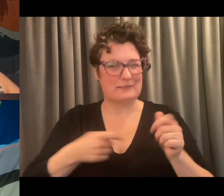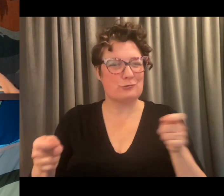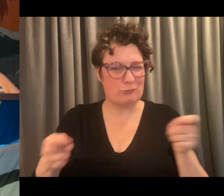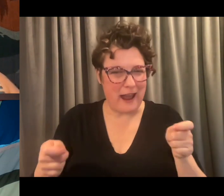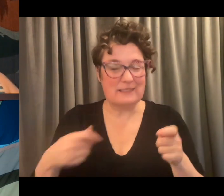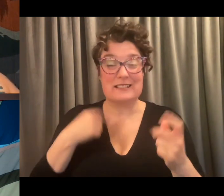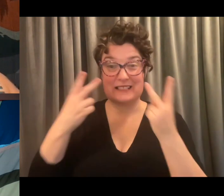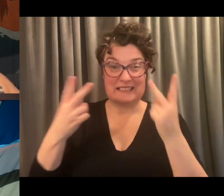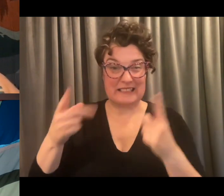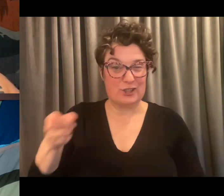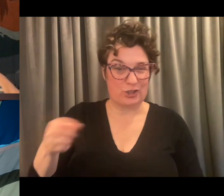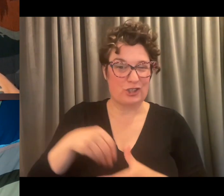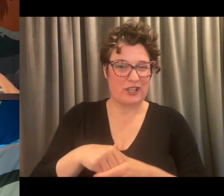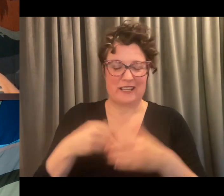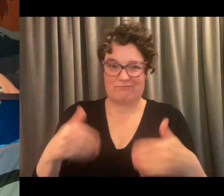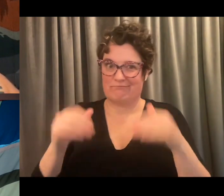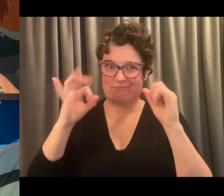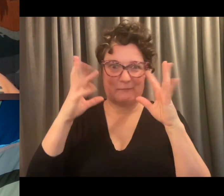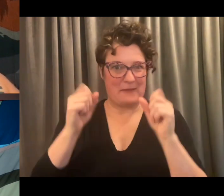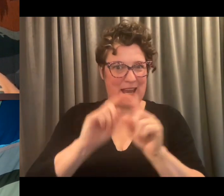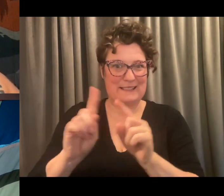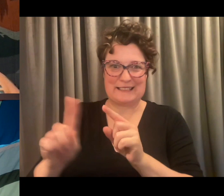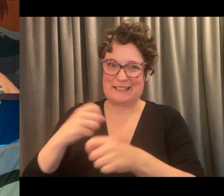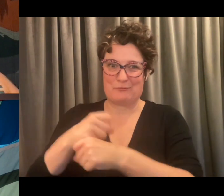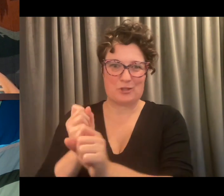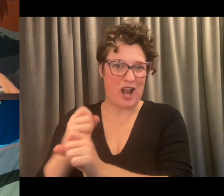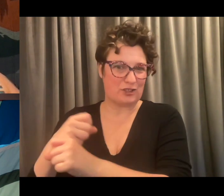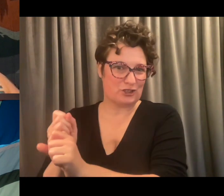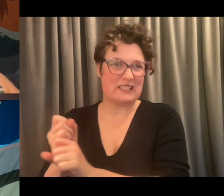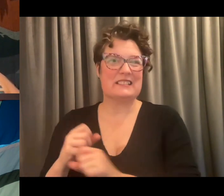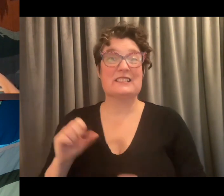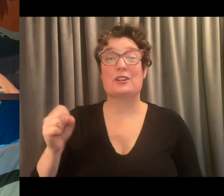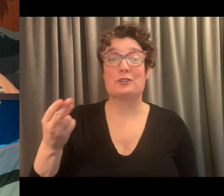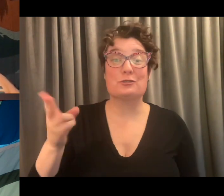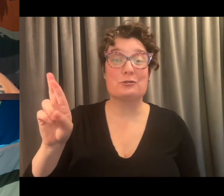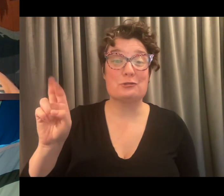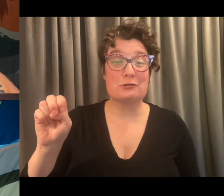amazing productions and, um, she's also Rebekah: Shrek the Musical. Nomy: Mm-hmm. Mm-hmm.